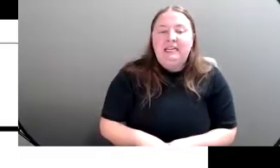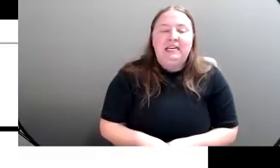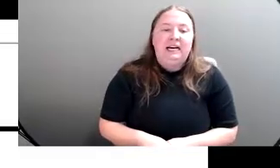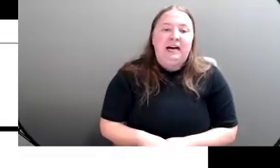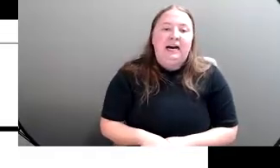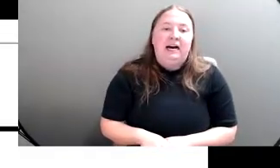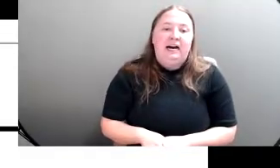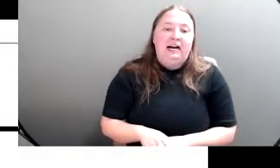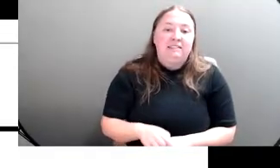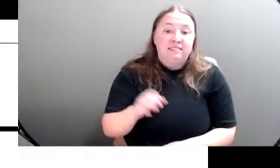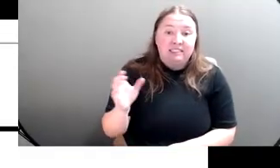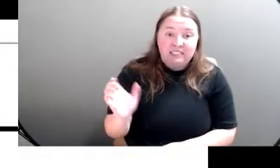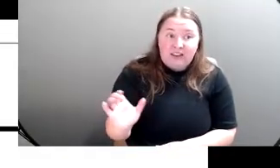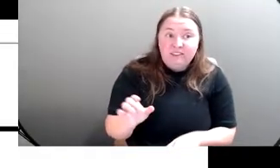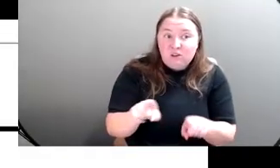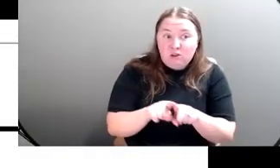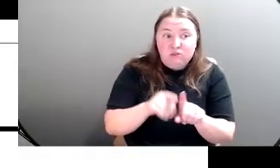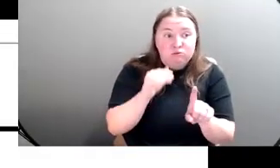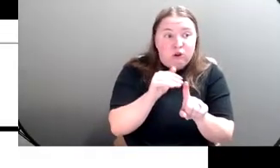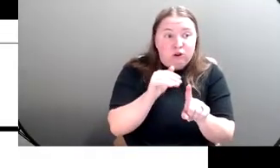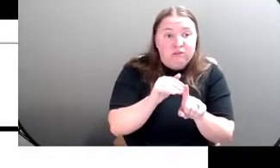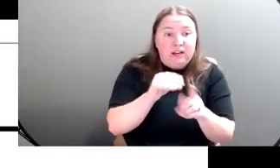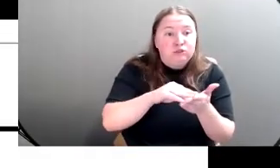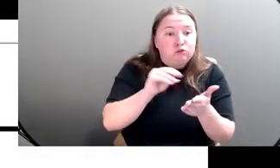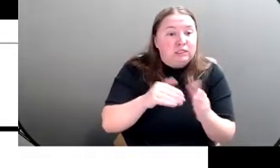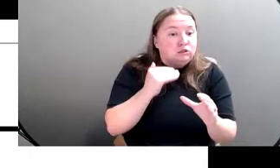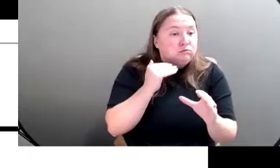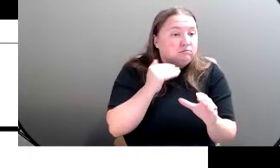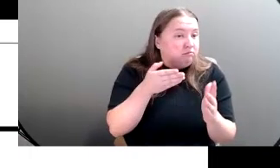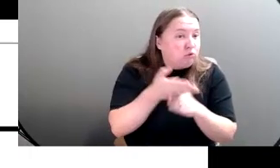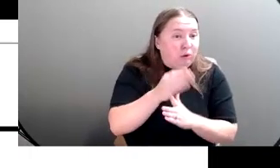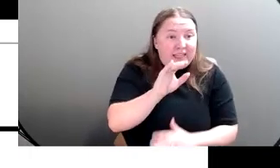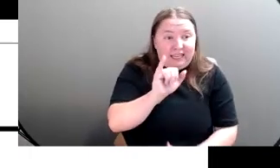So does Canvas also notify students via the inbox once I've graded their assignment?